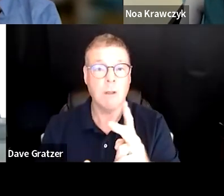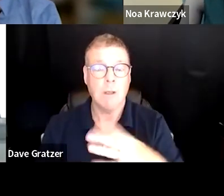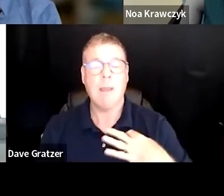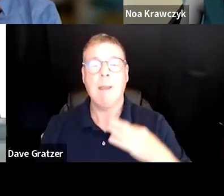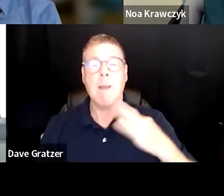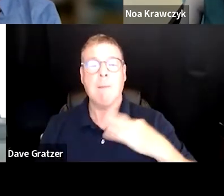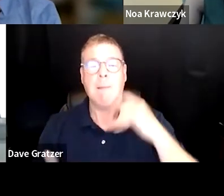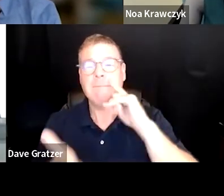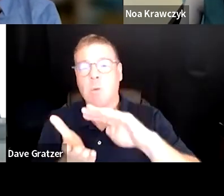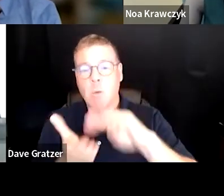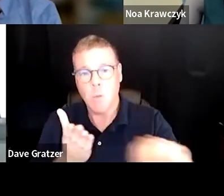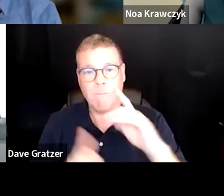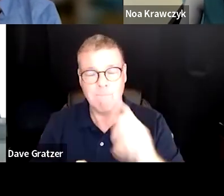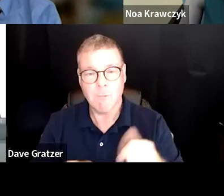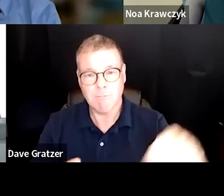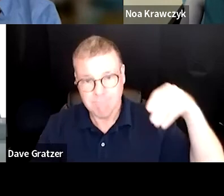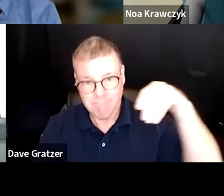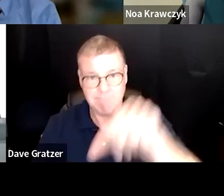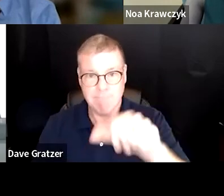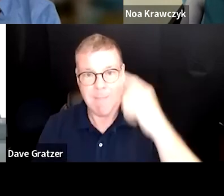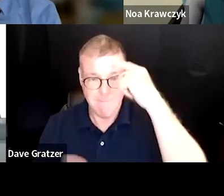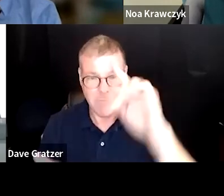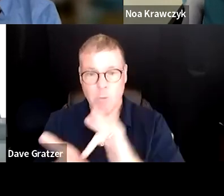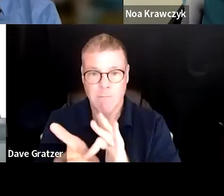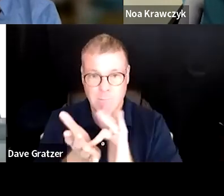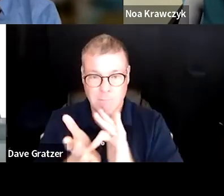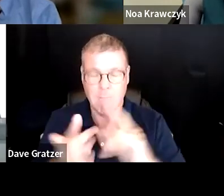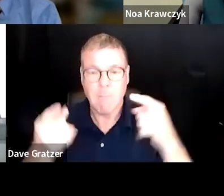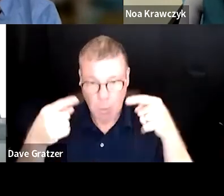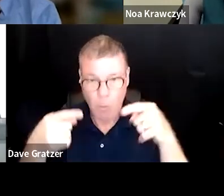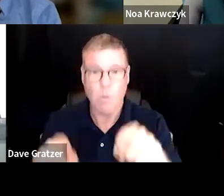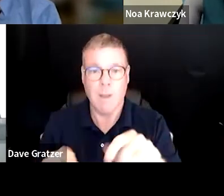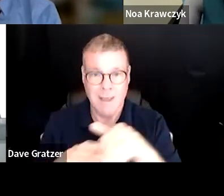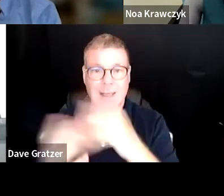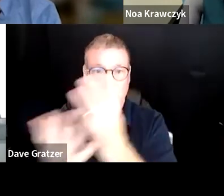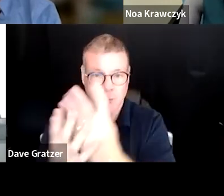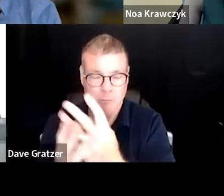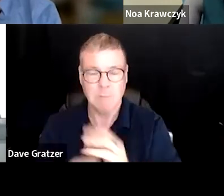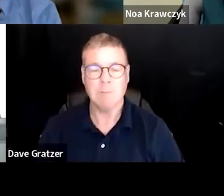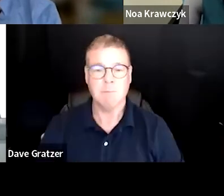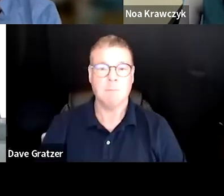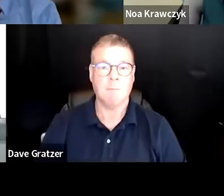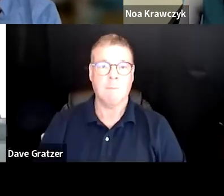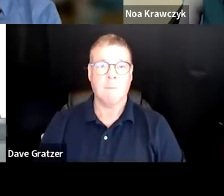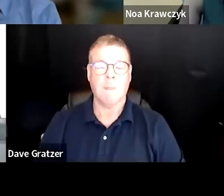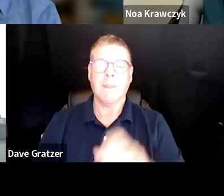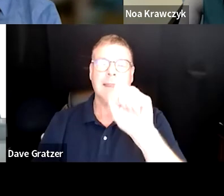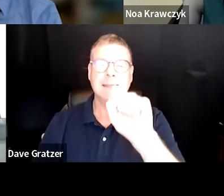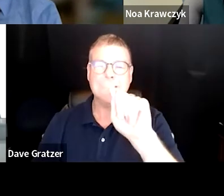for potential coverage of medications while incarcerated. Steve, I wanted to start with you